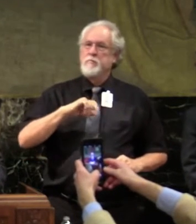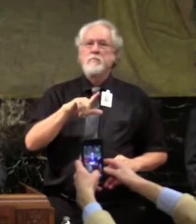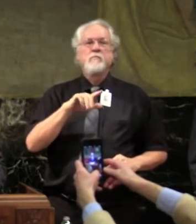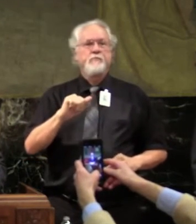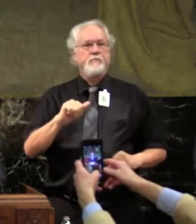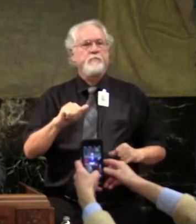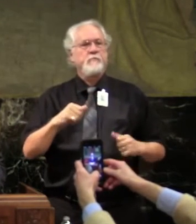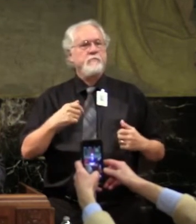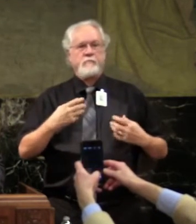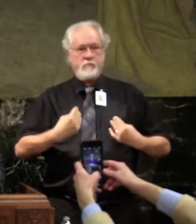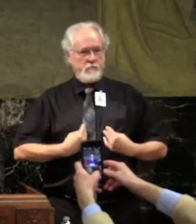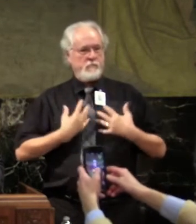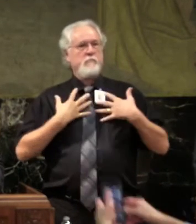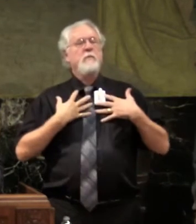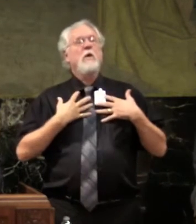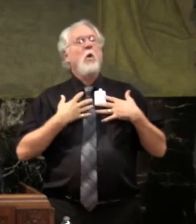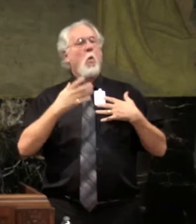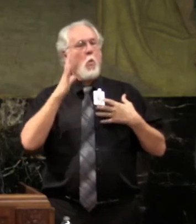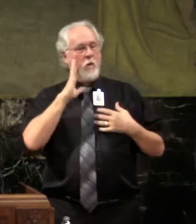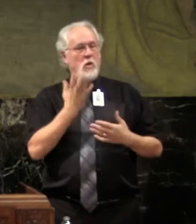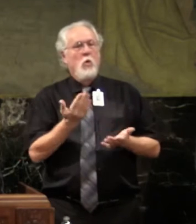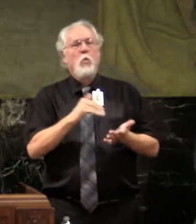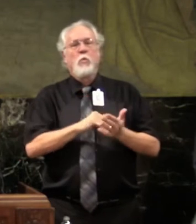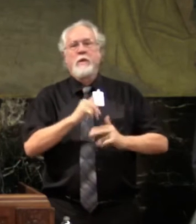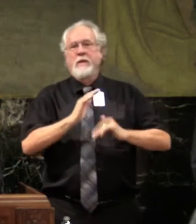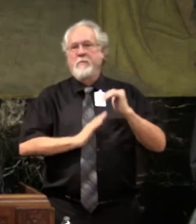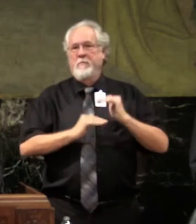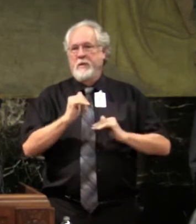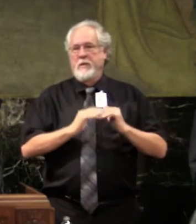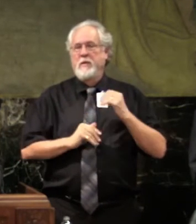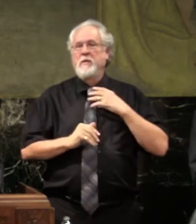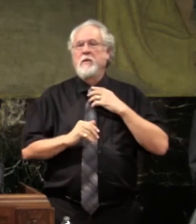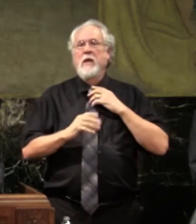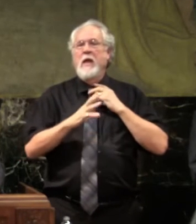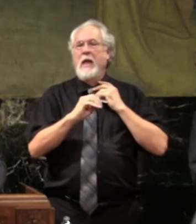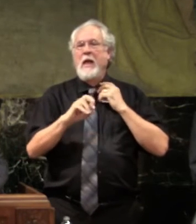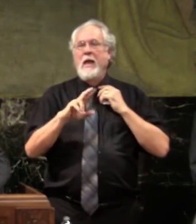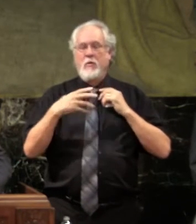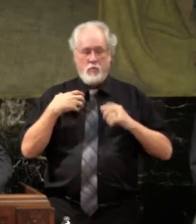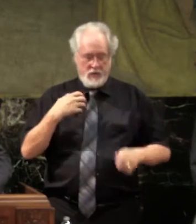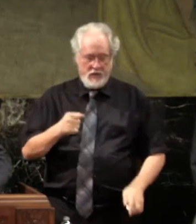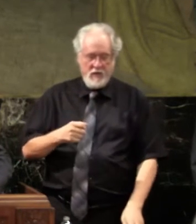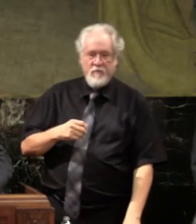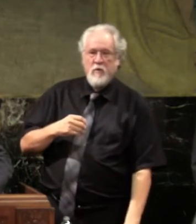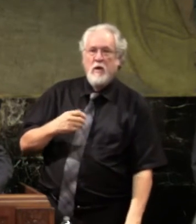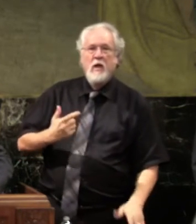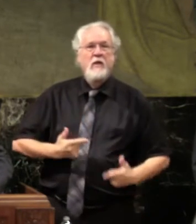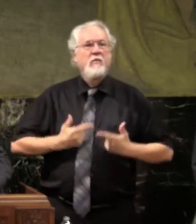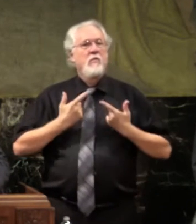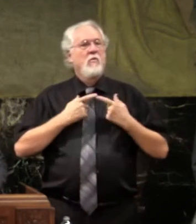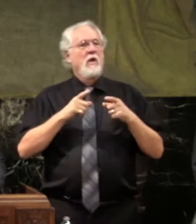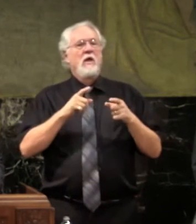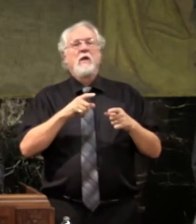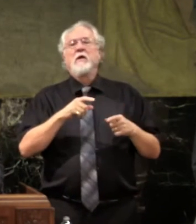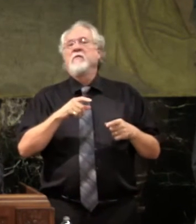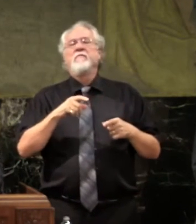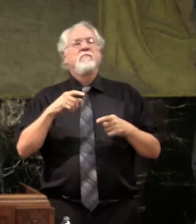resilient and we're certainly going to rebuild and we're going to recover and we drive like never before but we do have